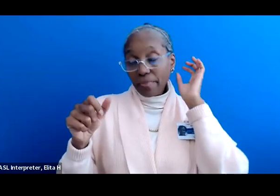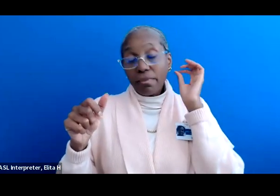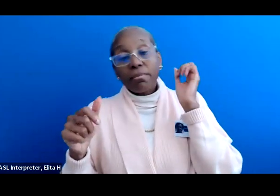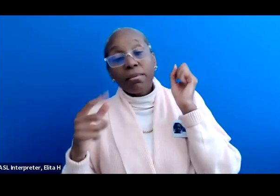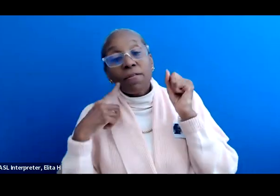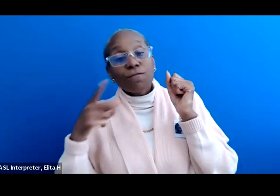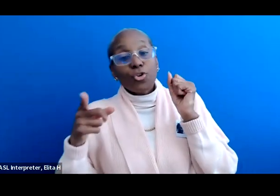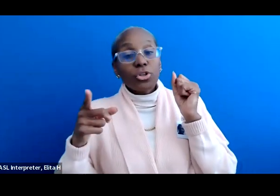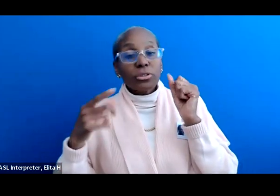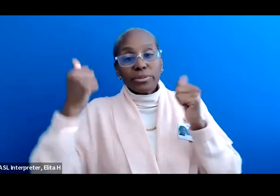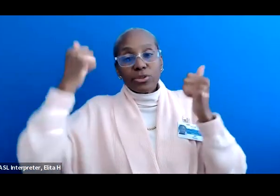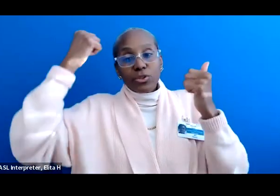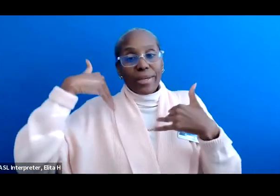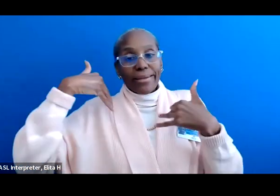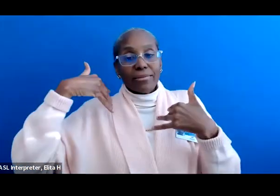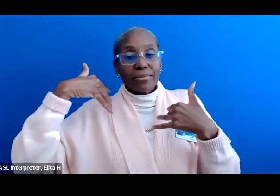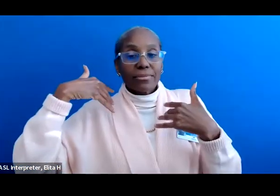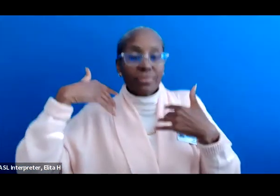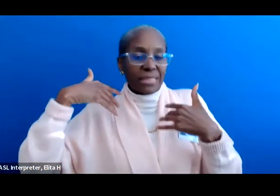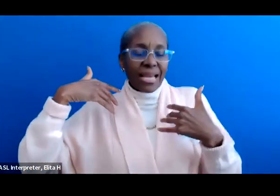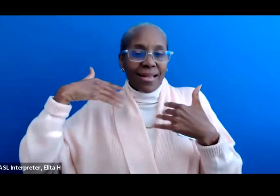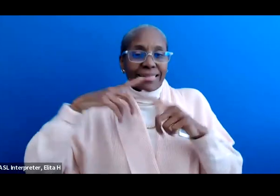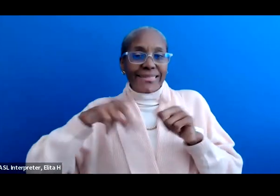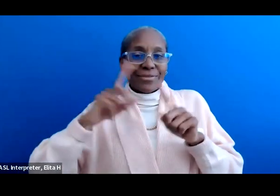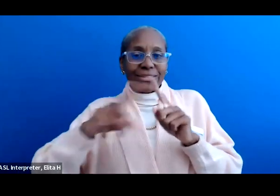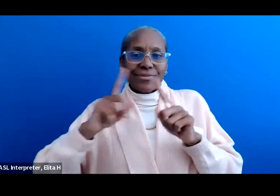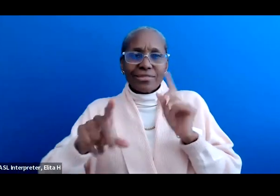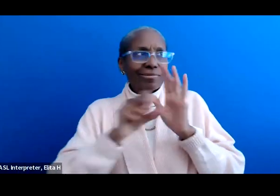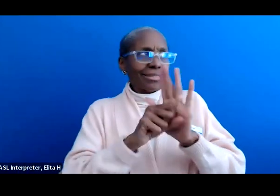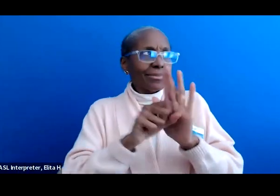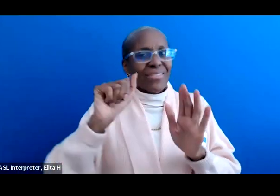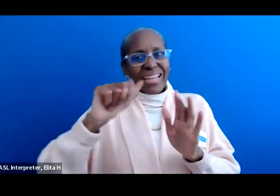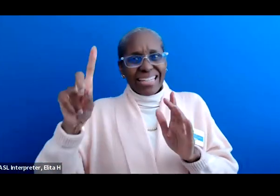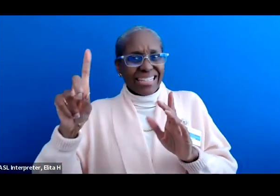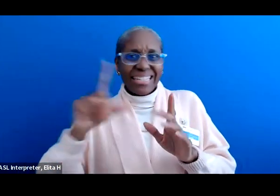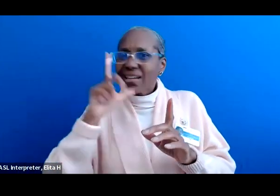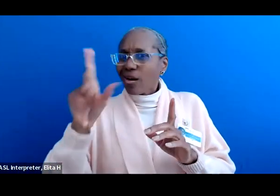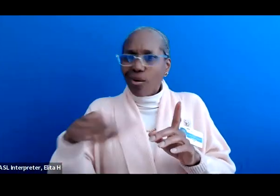For her, it was sweating. There's all kinds of symptoms of AD besides that pounding headache.